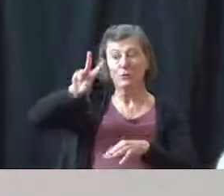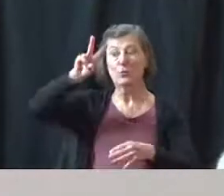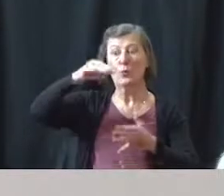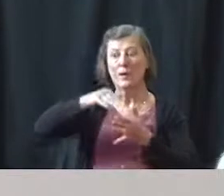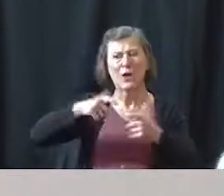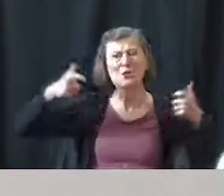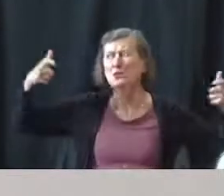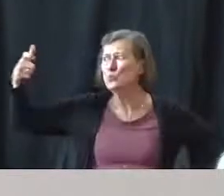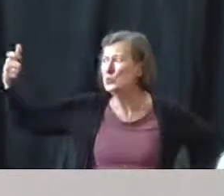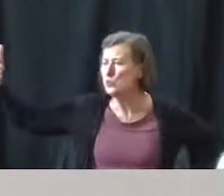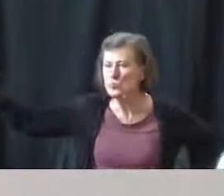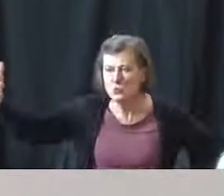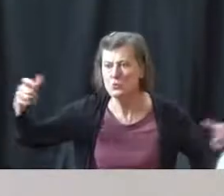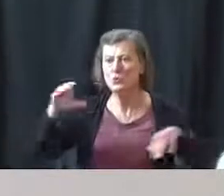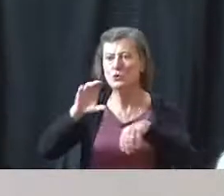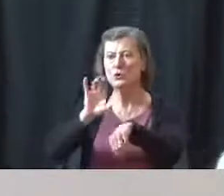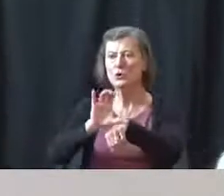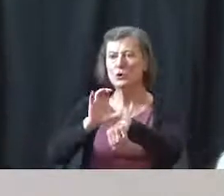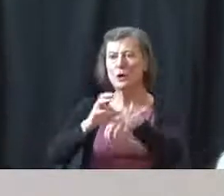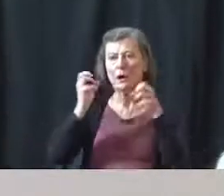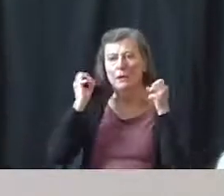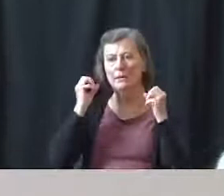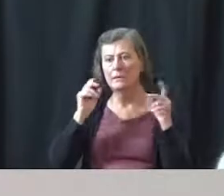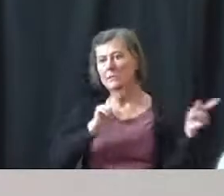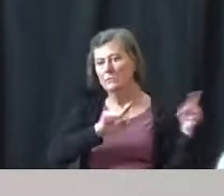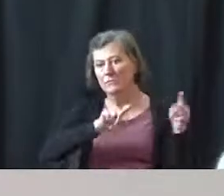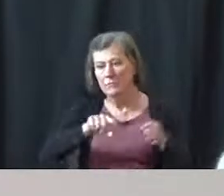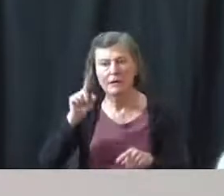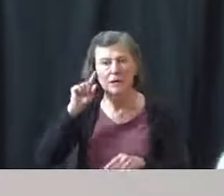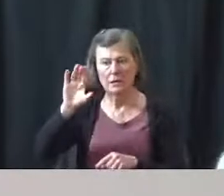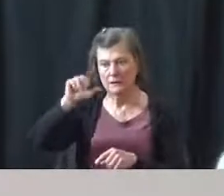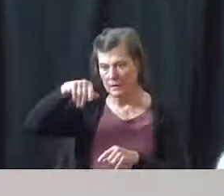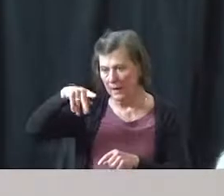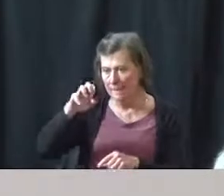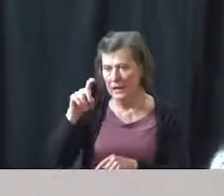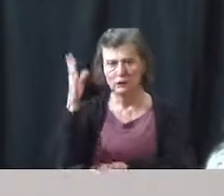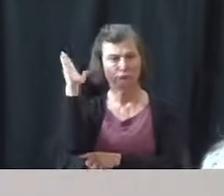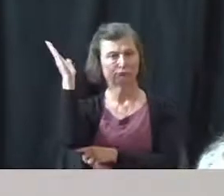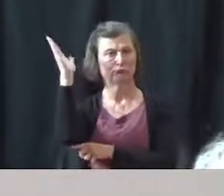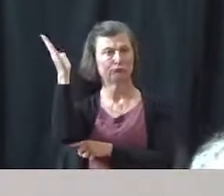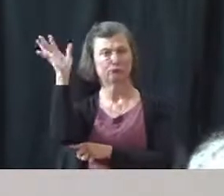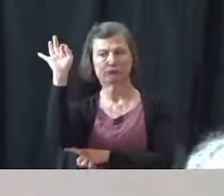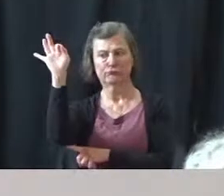Hundreds flock to hear Čapek's great talks and enjoy the free-spirited discussions that